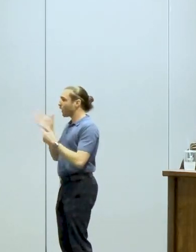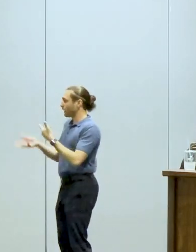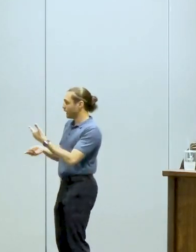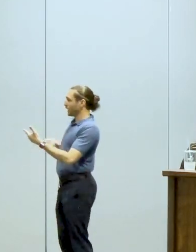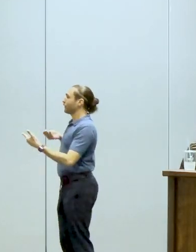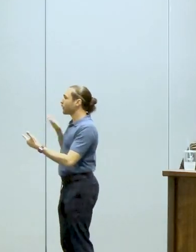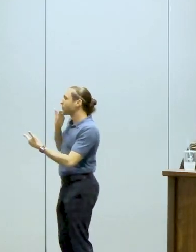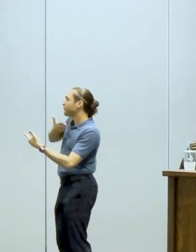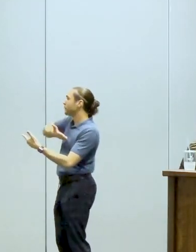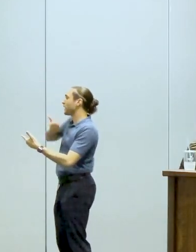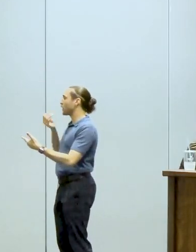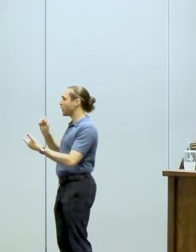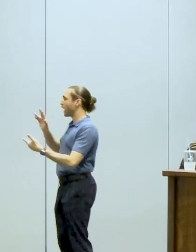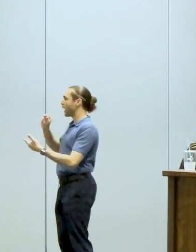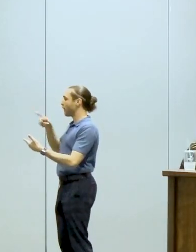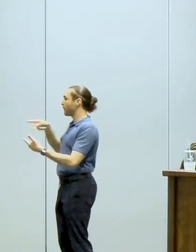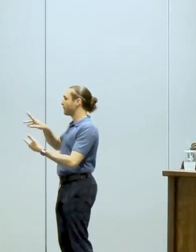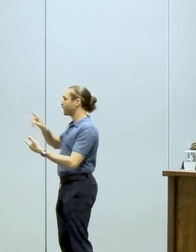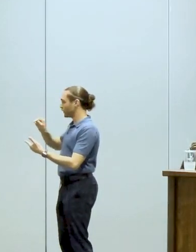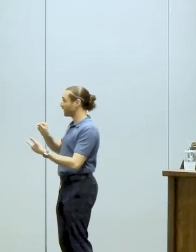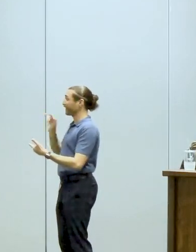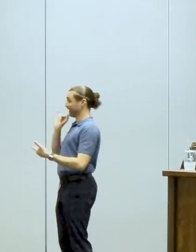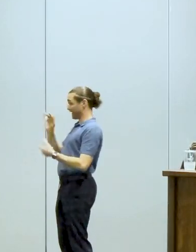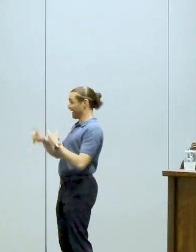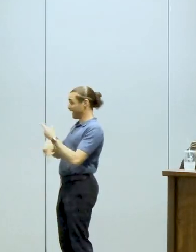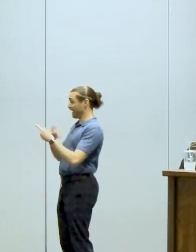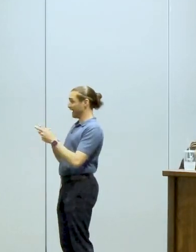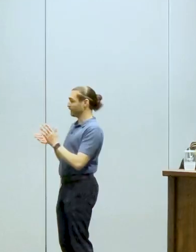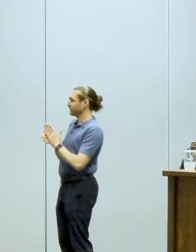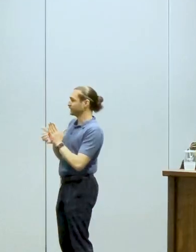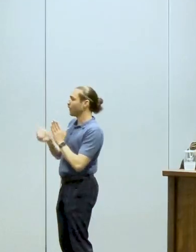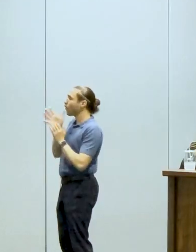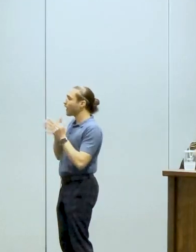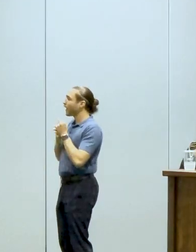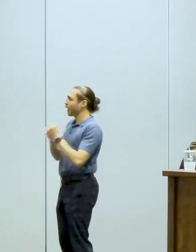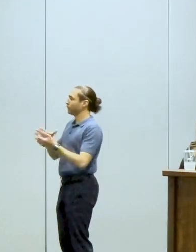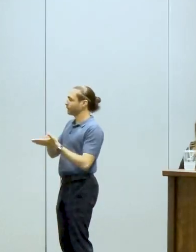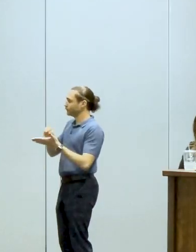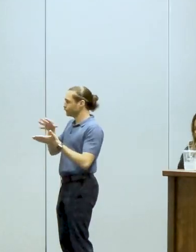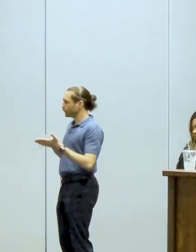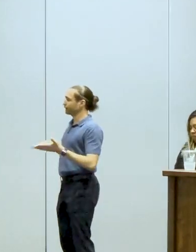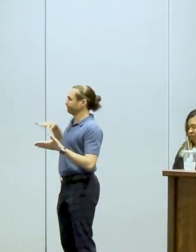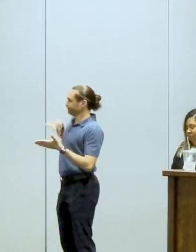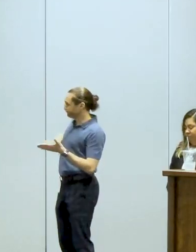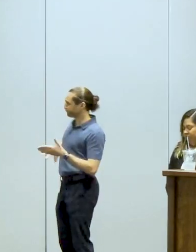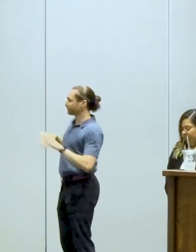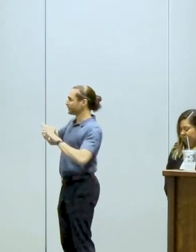are some of the skills that I see students when they use, get summaries from class, or maybe they get a summary from genio,